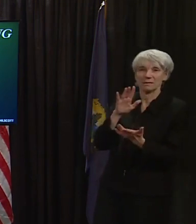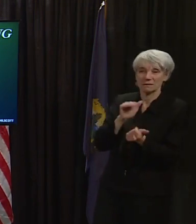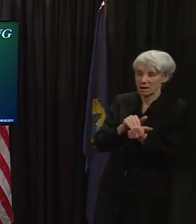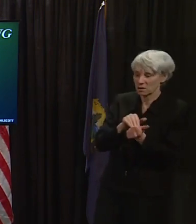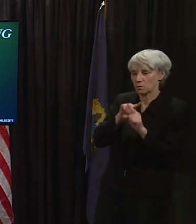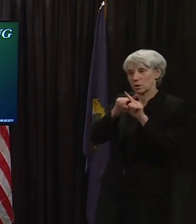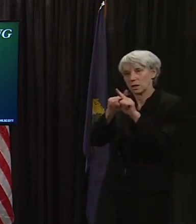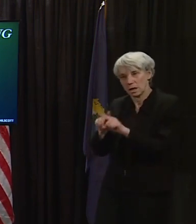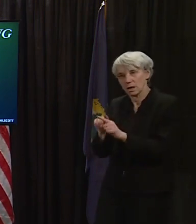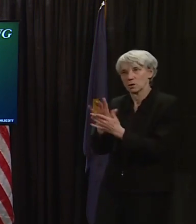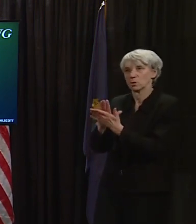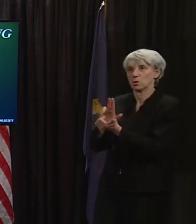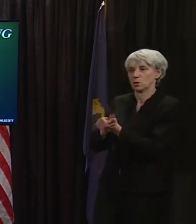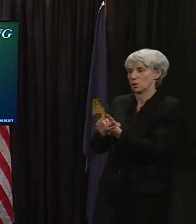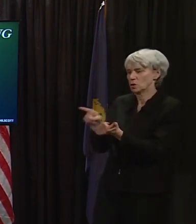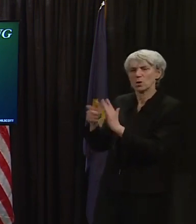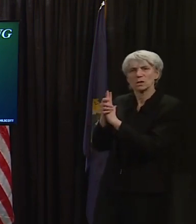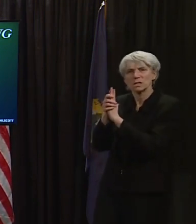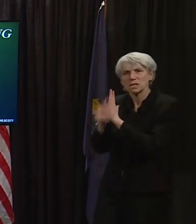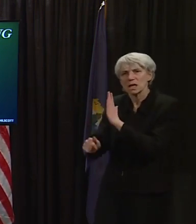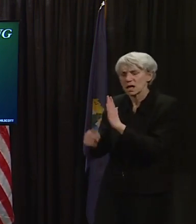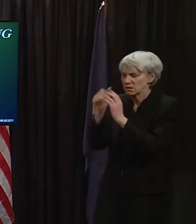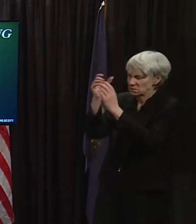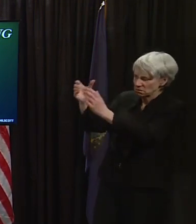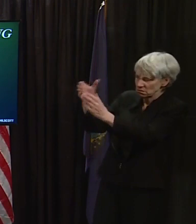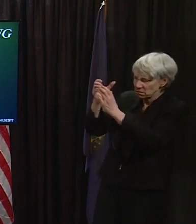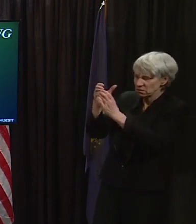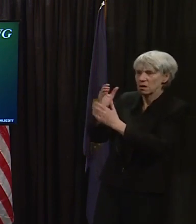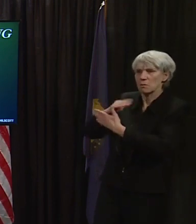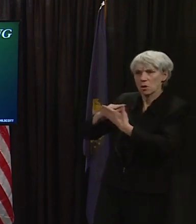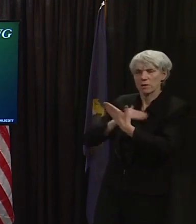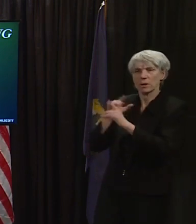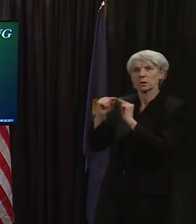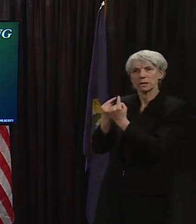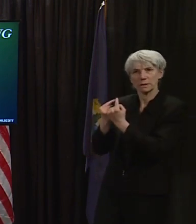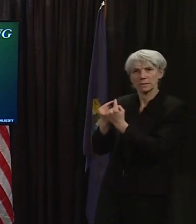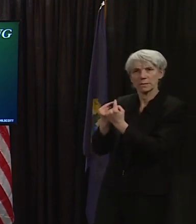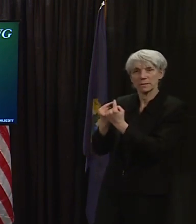integral partners and child health teams. They have not been able to do